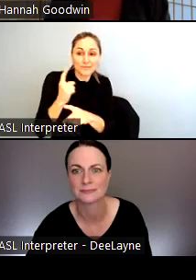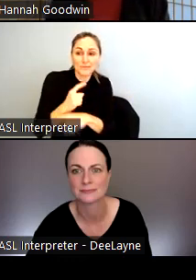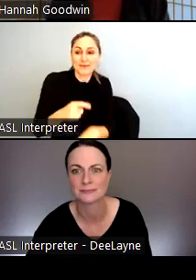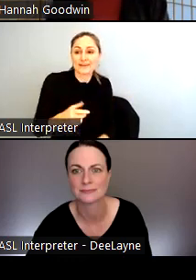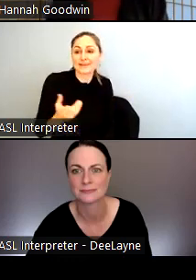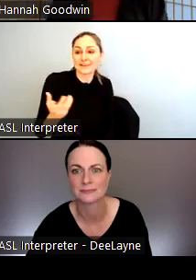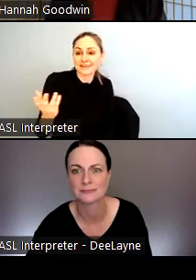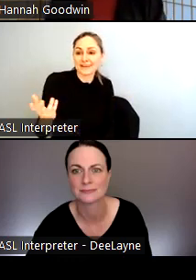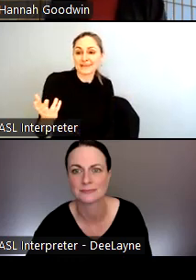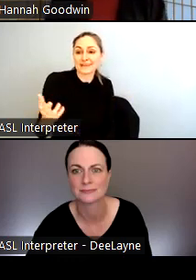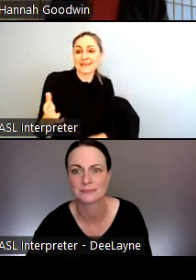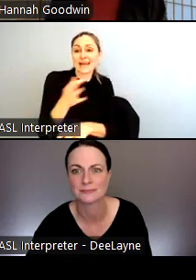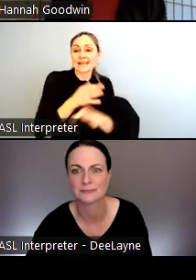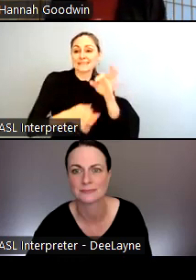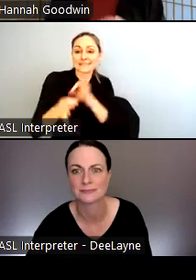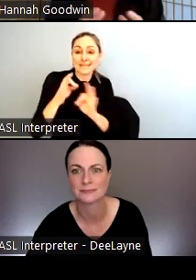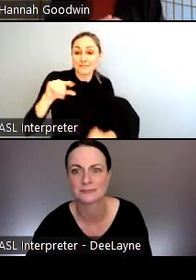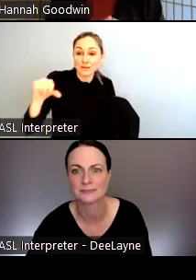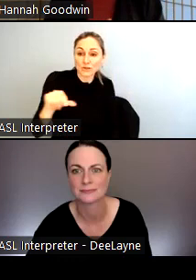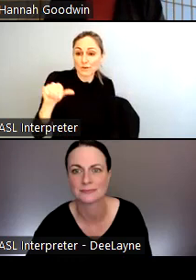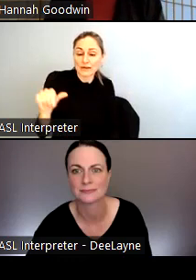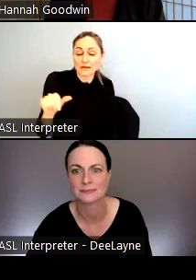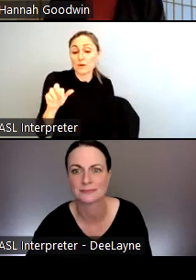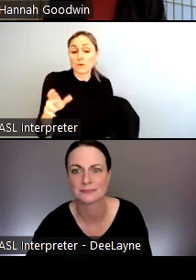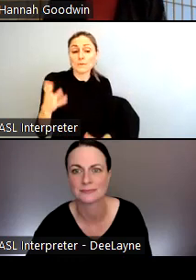rather than a Q&A, or it could be both of those together.